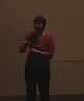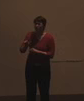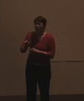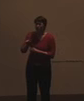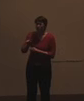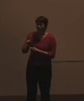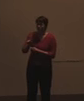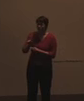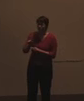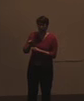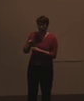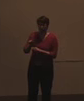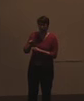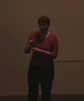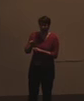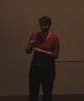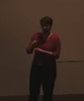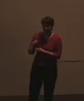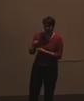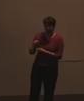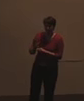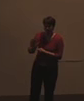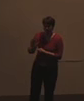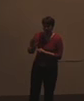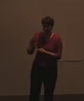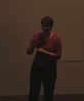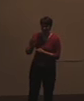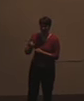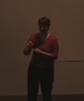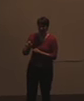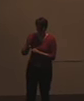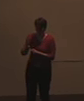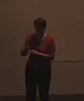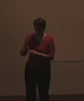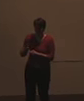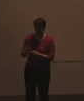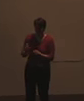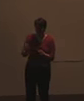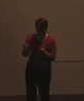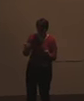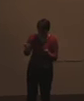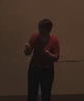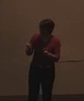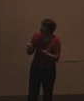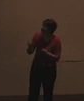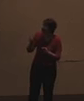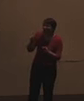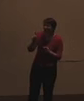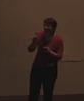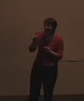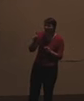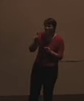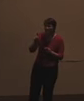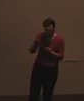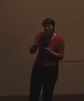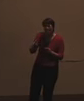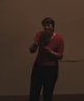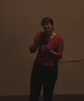So they thought, we have to order, we have to do the commission much more younger generations.